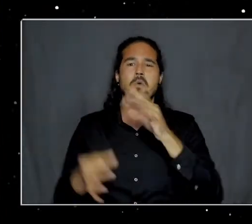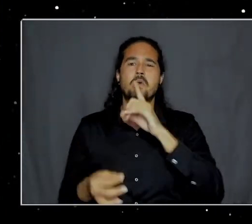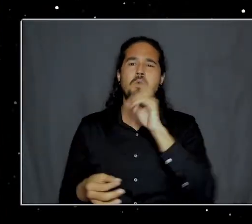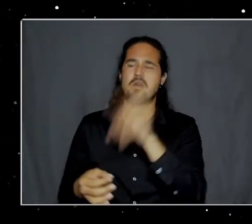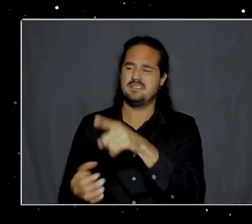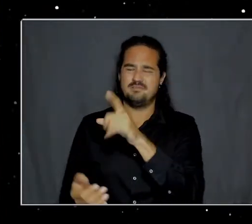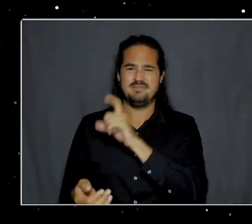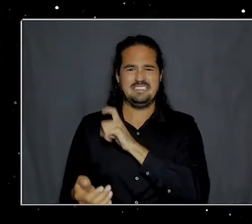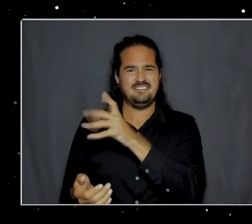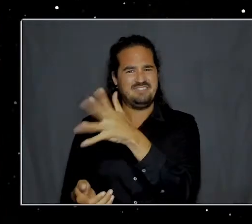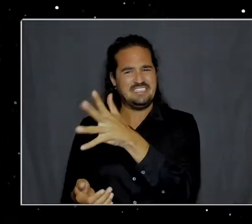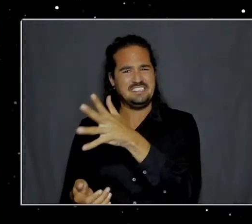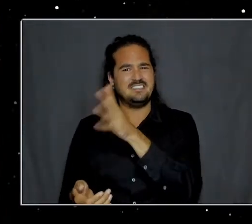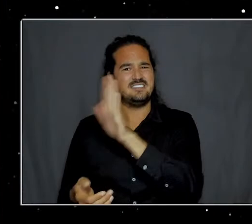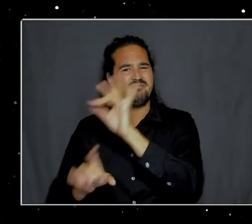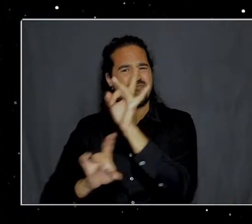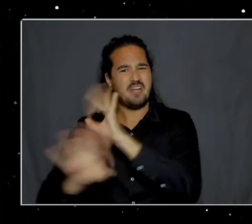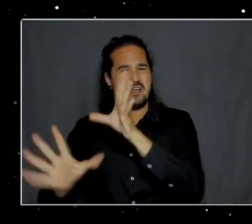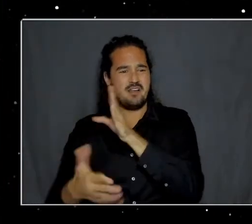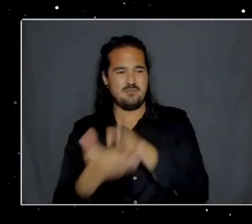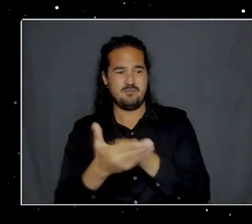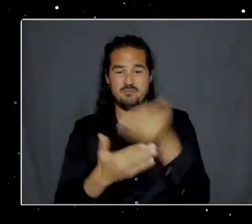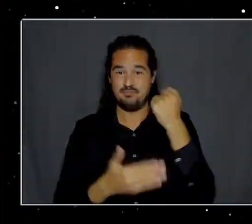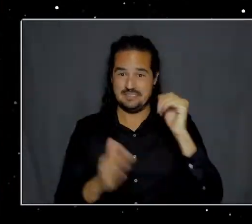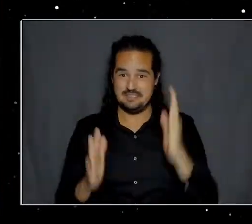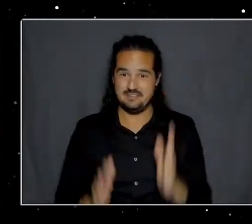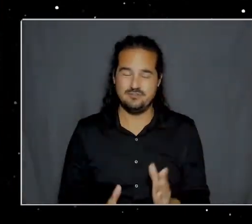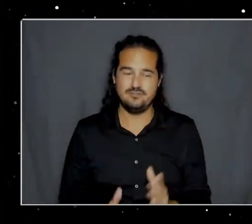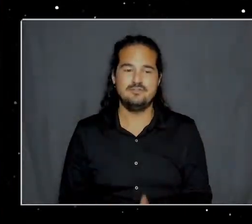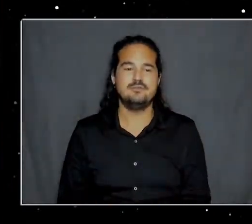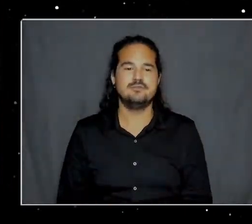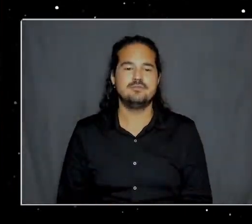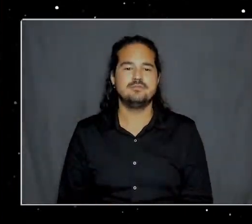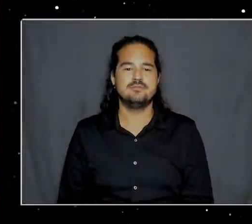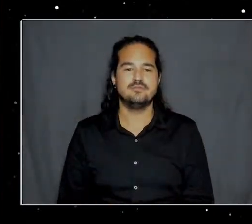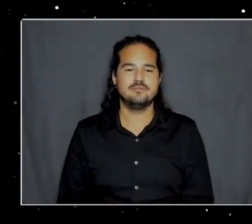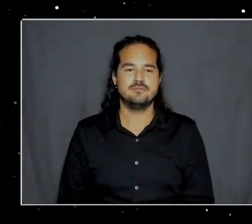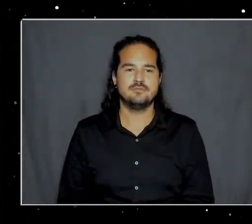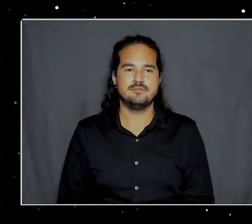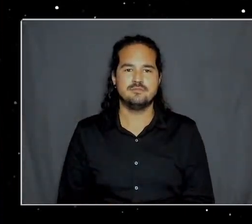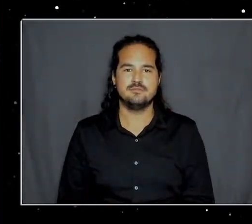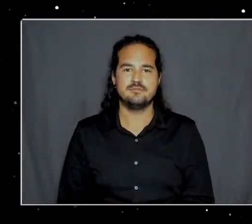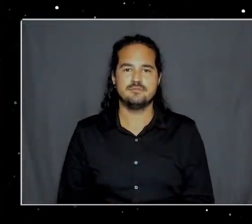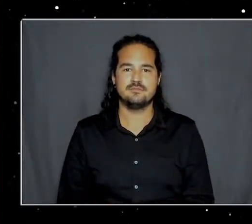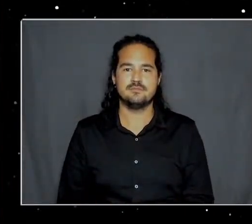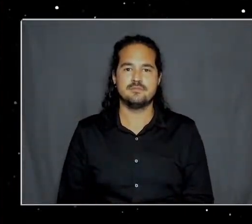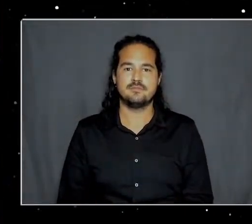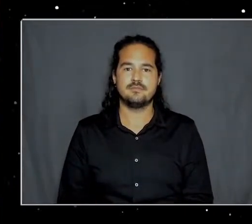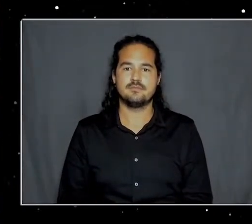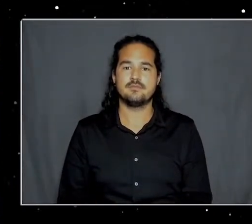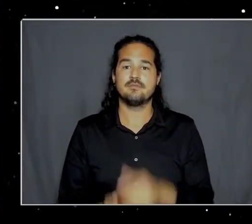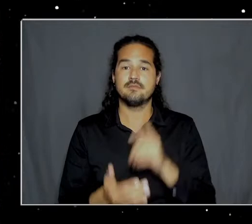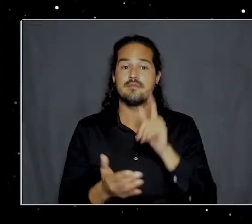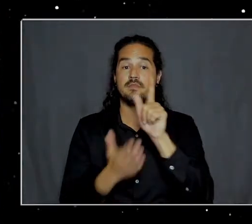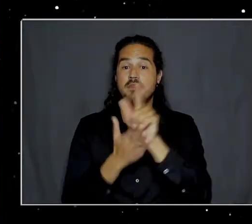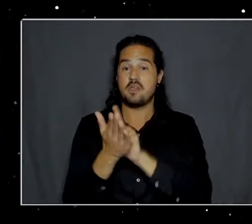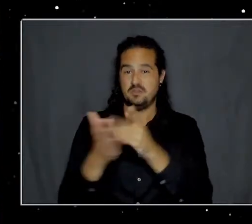COURT ORDER TO STOP THIS VIOLENCE AGAINST PROTESTORS.